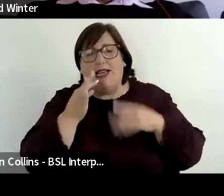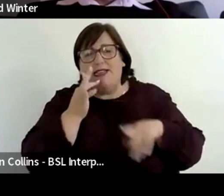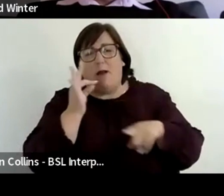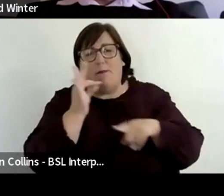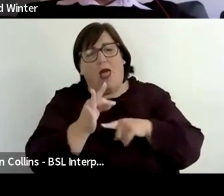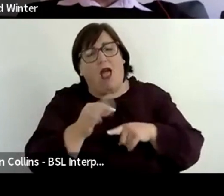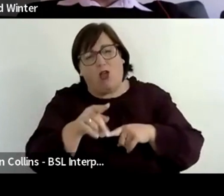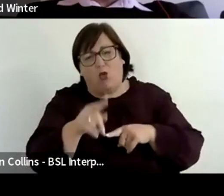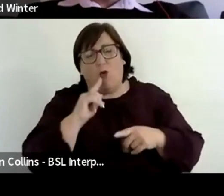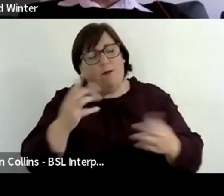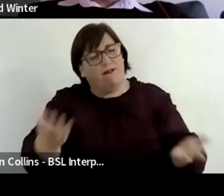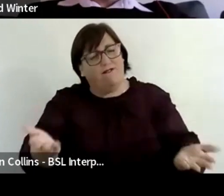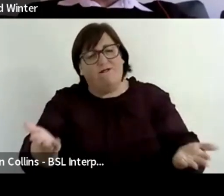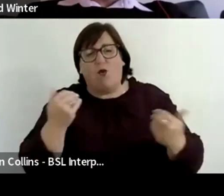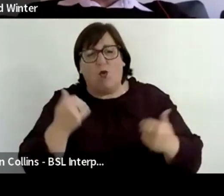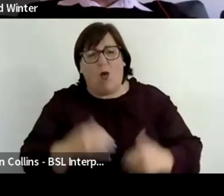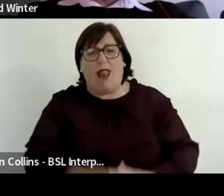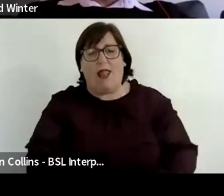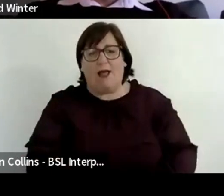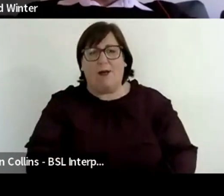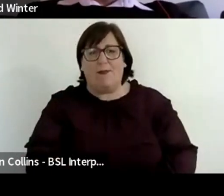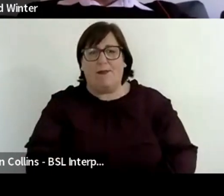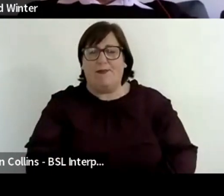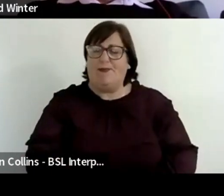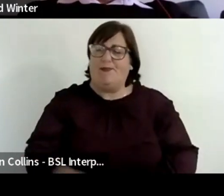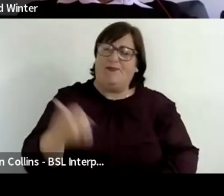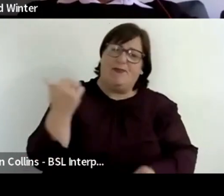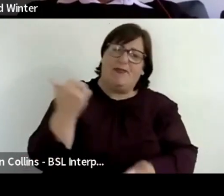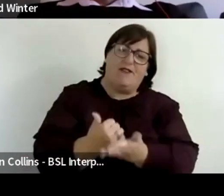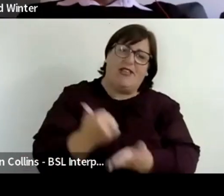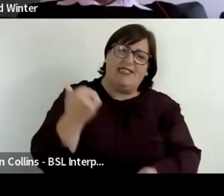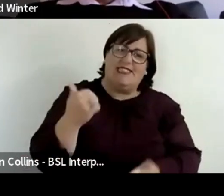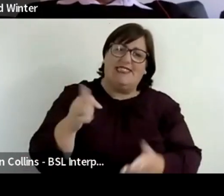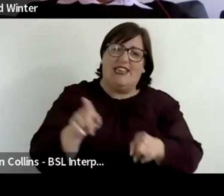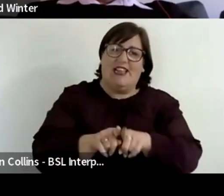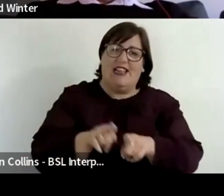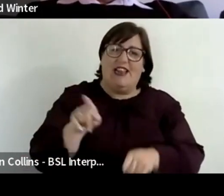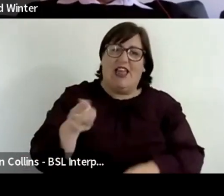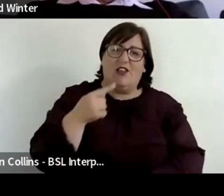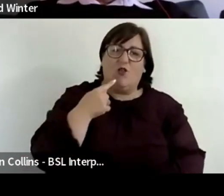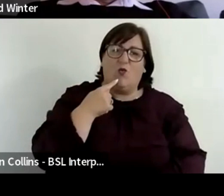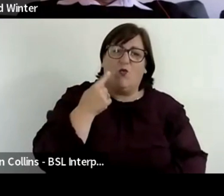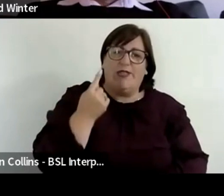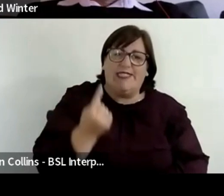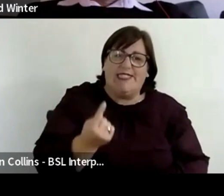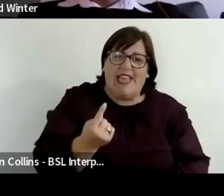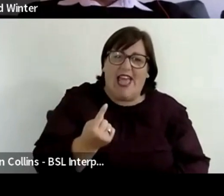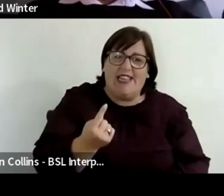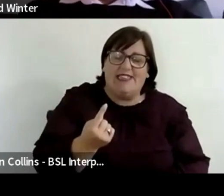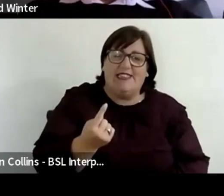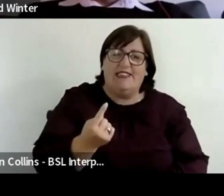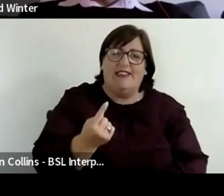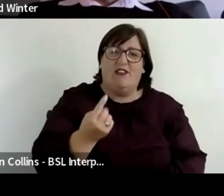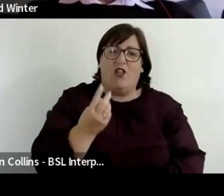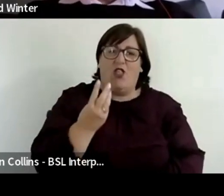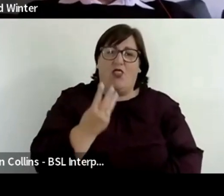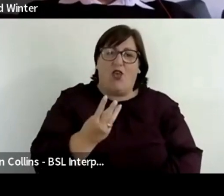Fantastic, like Ambrose said earlier, 34,000 roles to be filled.